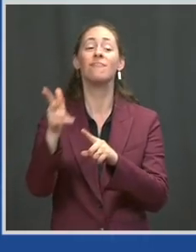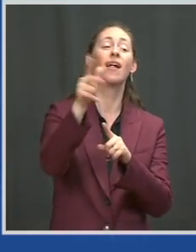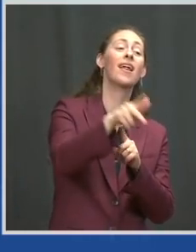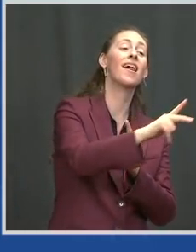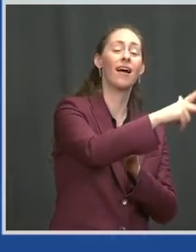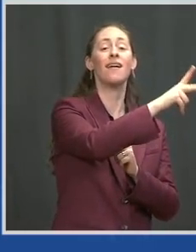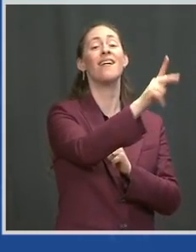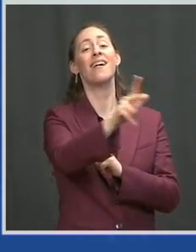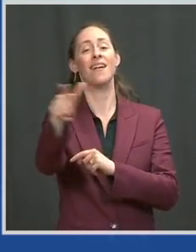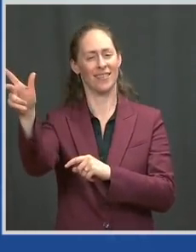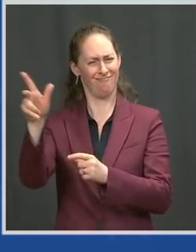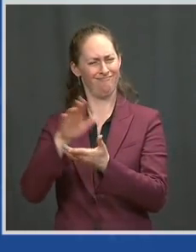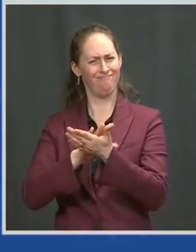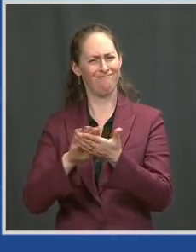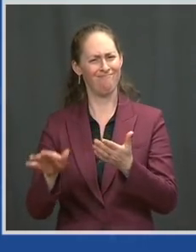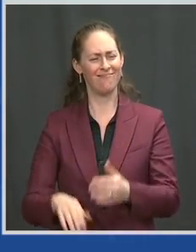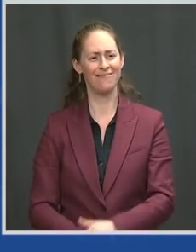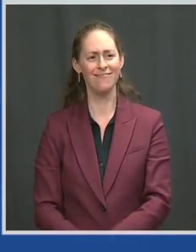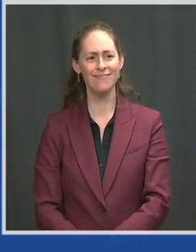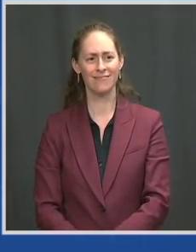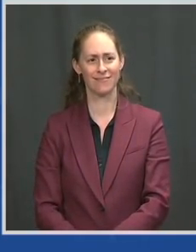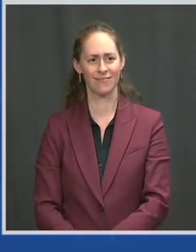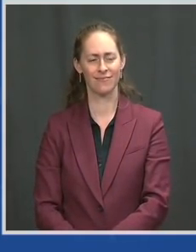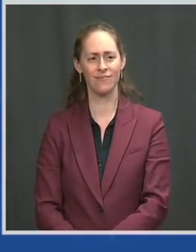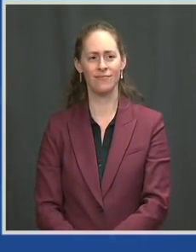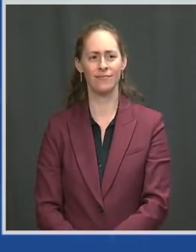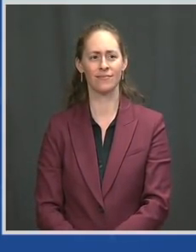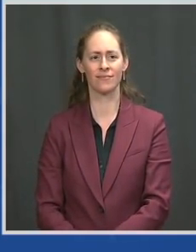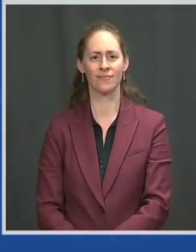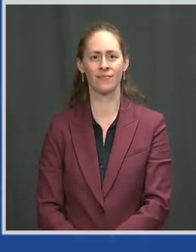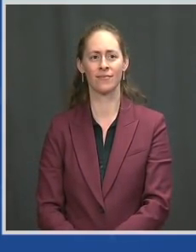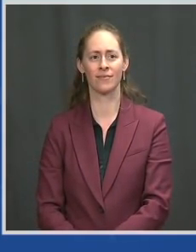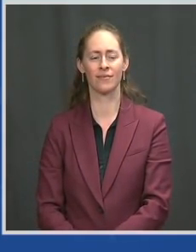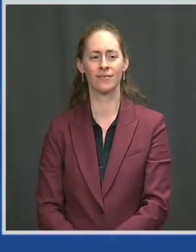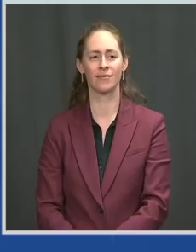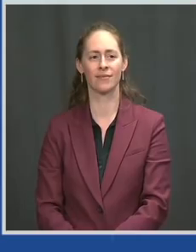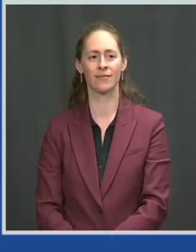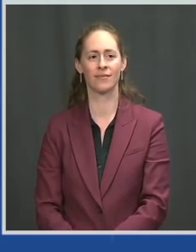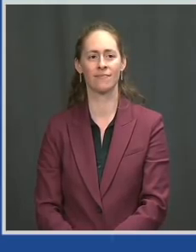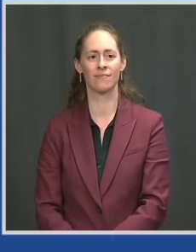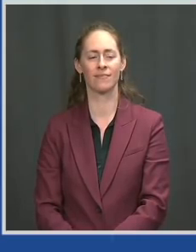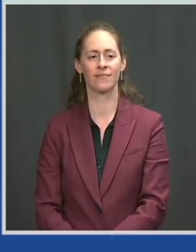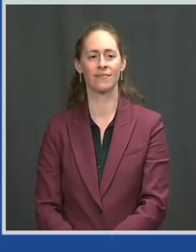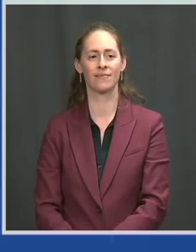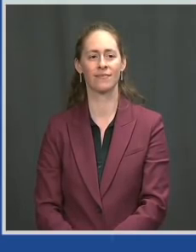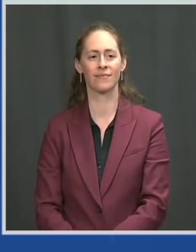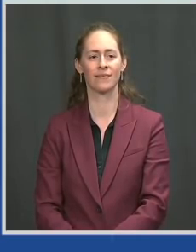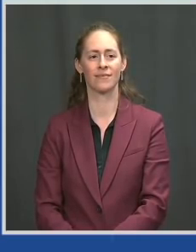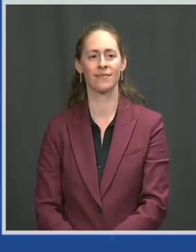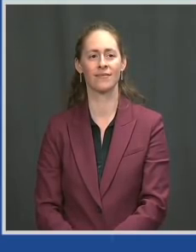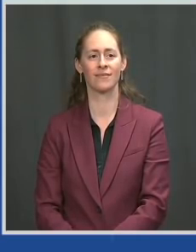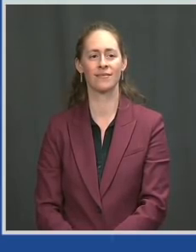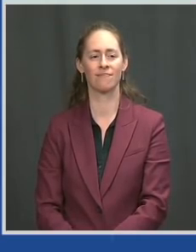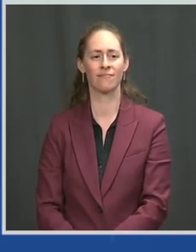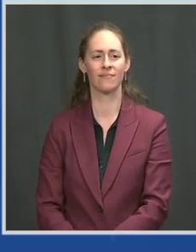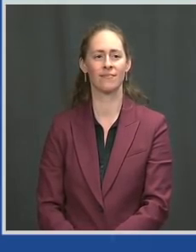Governor Dewine: Mr. President, all mobile clinics are not alike, at least in Ohio. The President: Yeah. Governor Dewine: Just a couple examples. Ohio -- Ohio Northern University